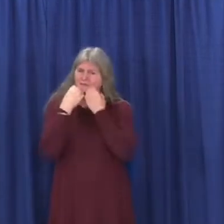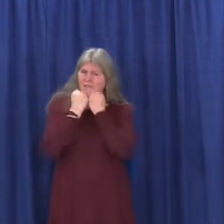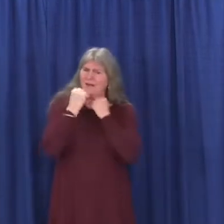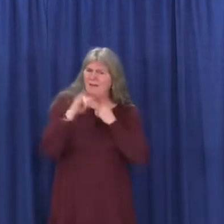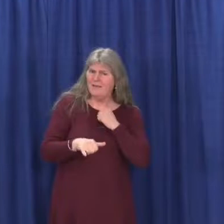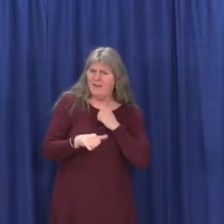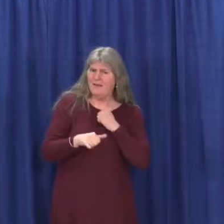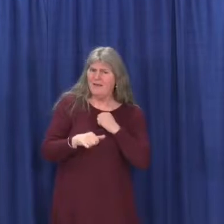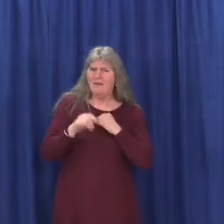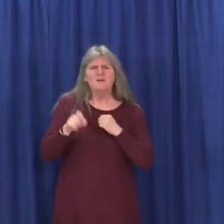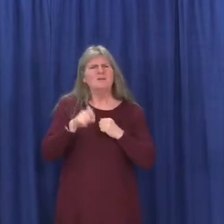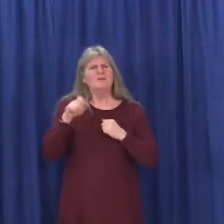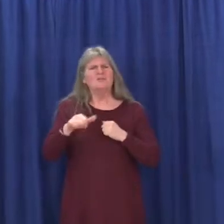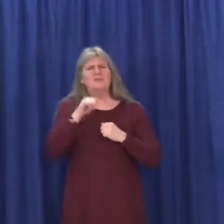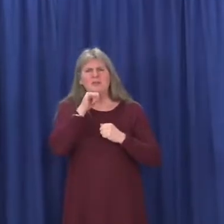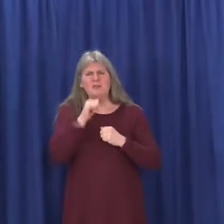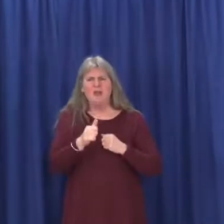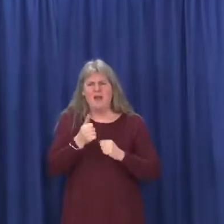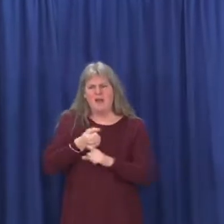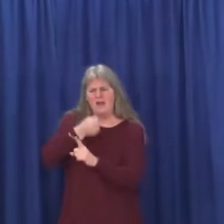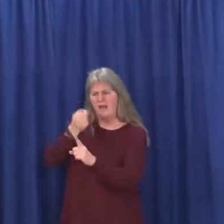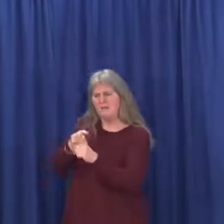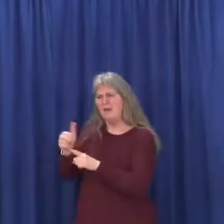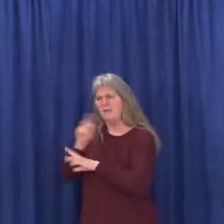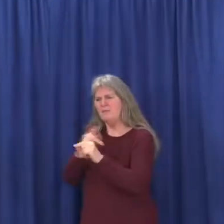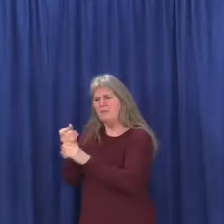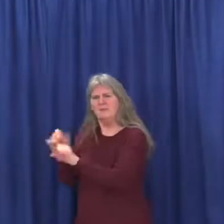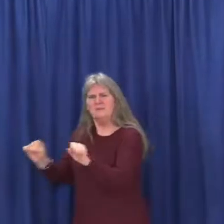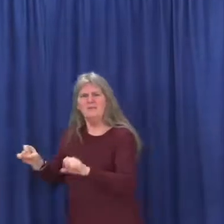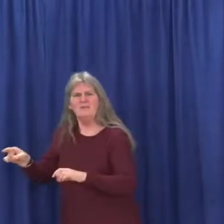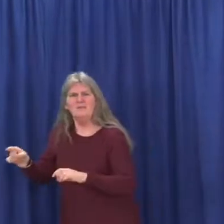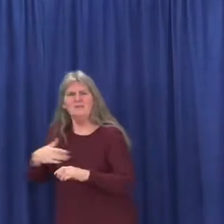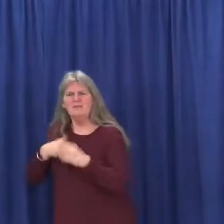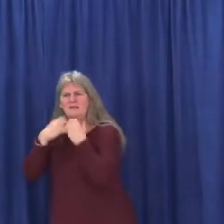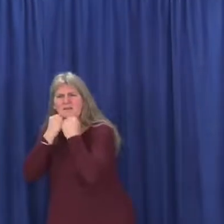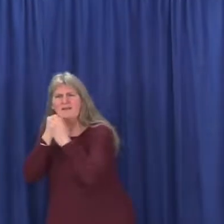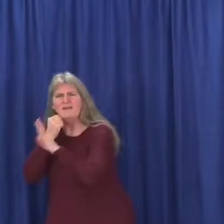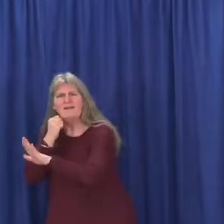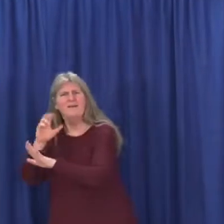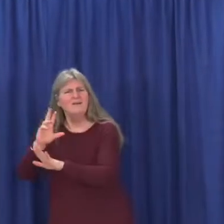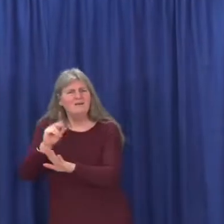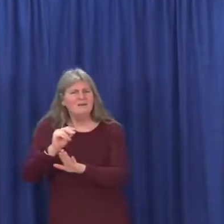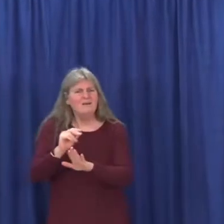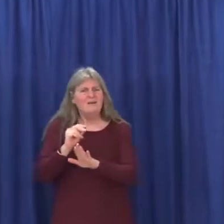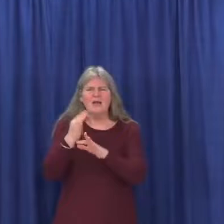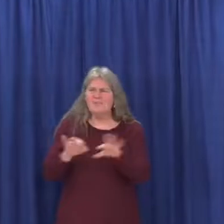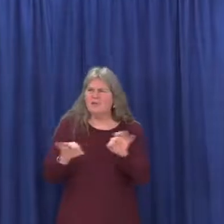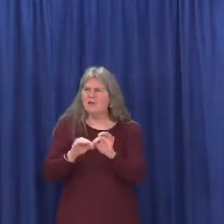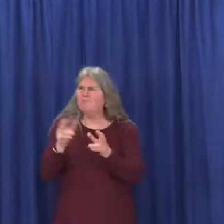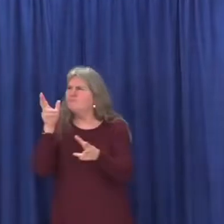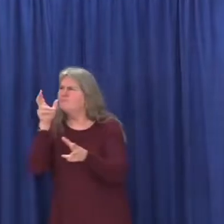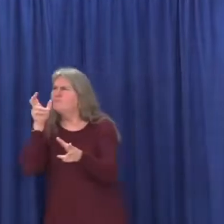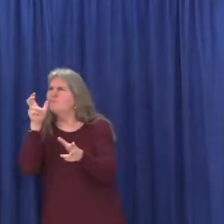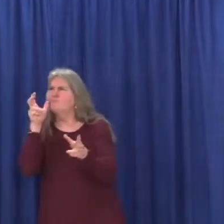the cost of anybody's safety or sanctity. It allows us to listen and hear all of the struggles that many